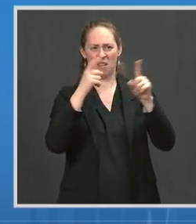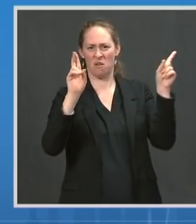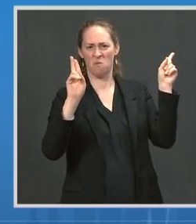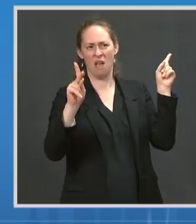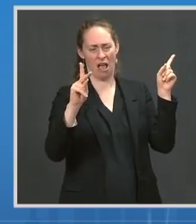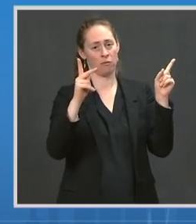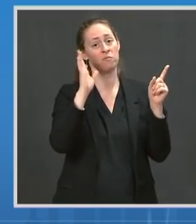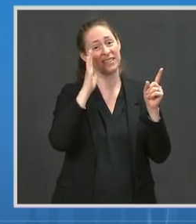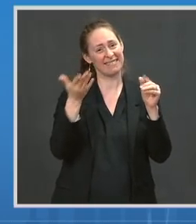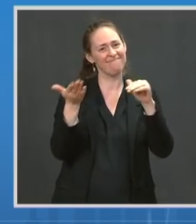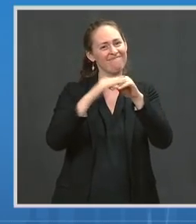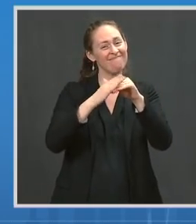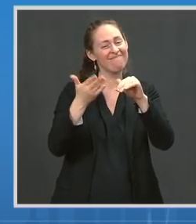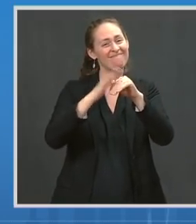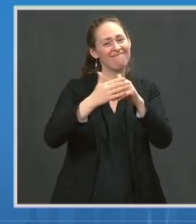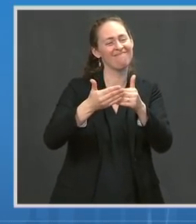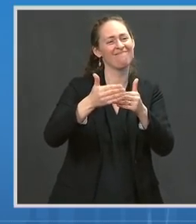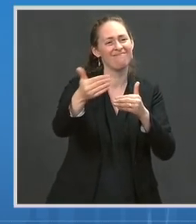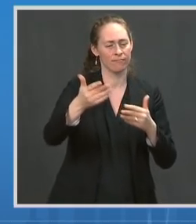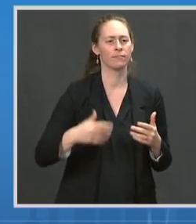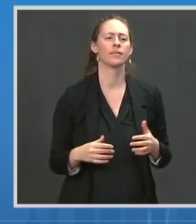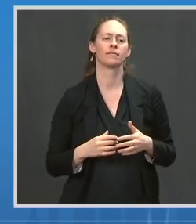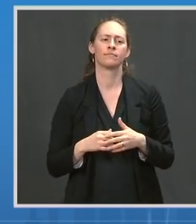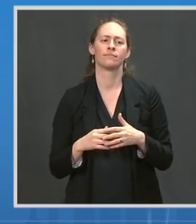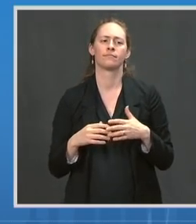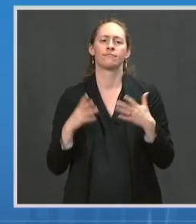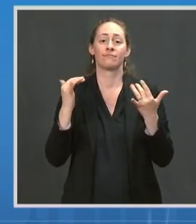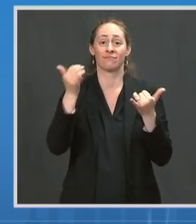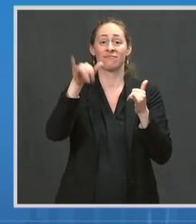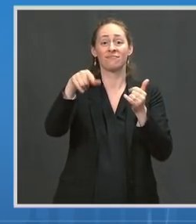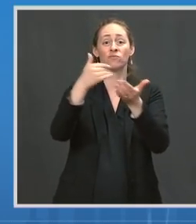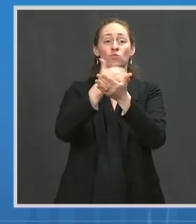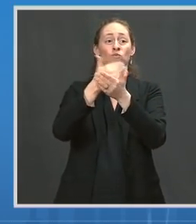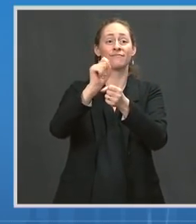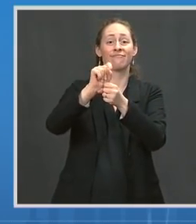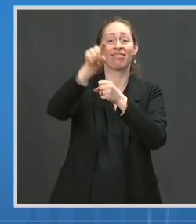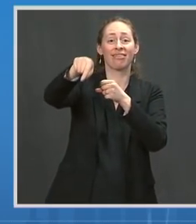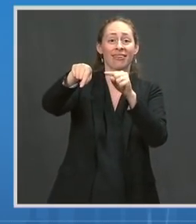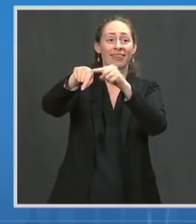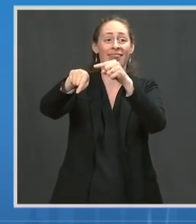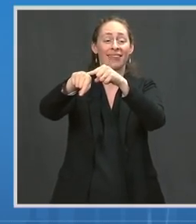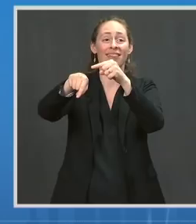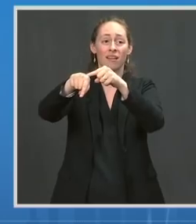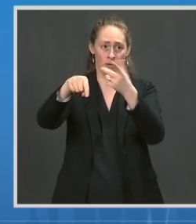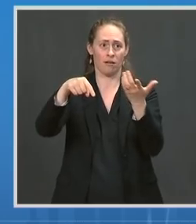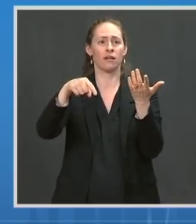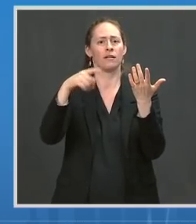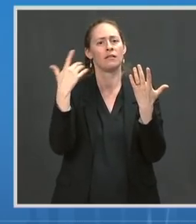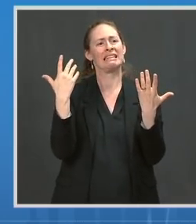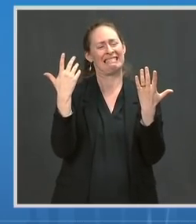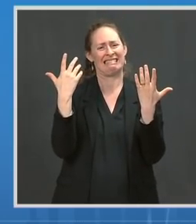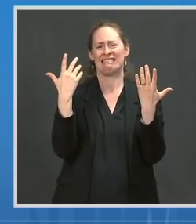The emergence of variants underscores the critical need for rapid and ongoing genomic surveillance.